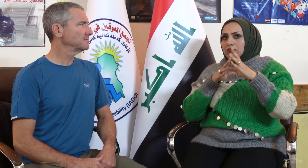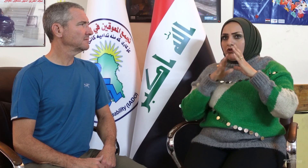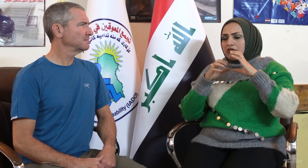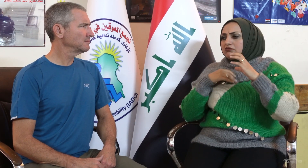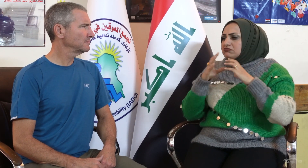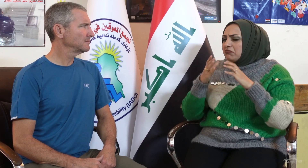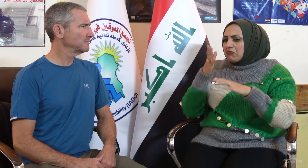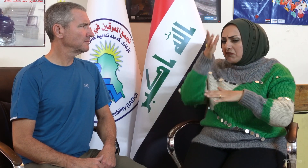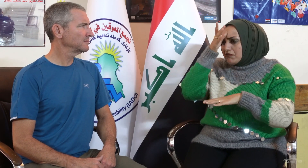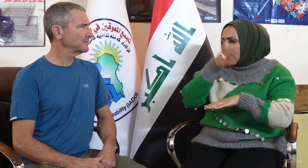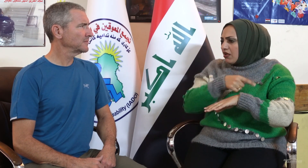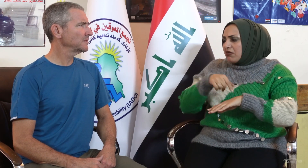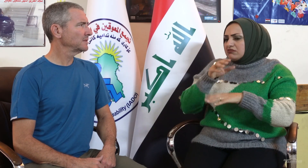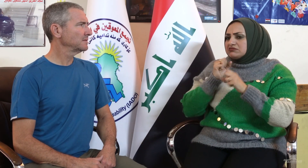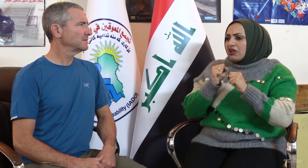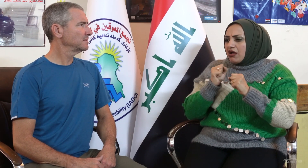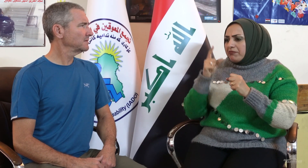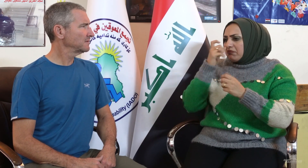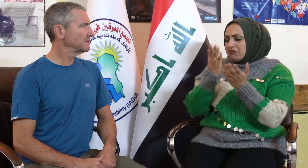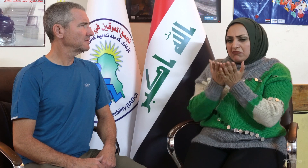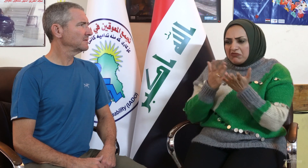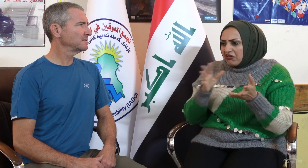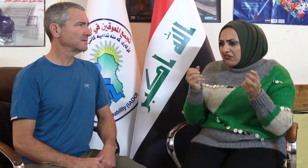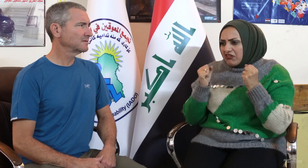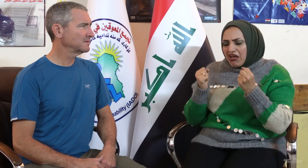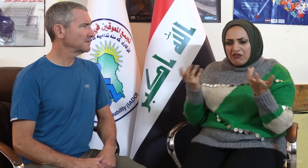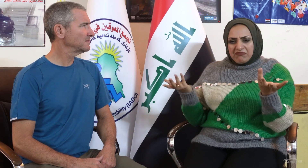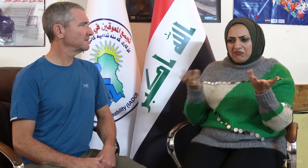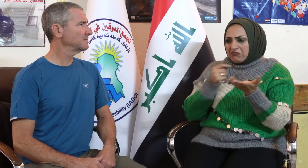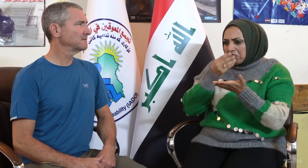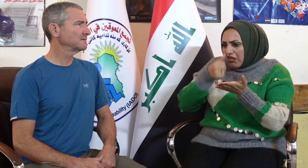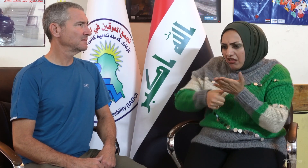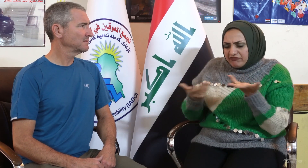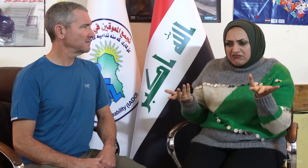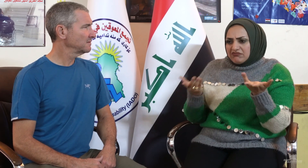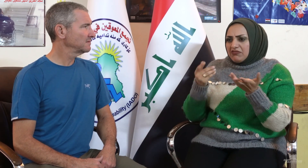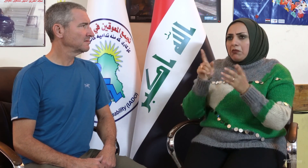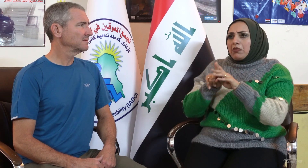because of the communication. They may not prioritize schooling or education at